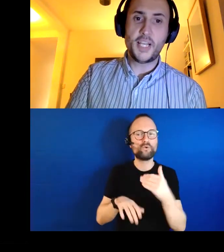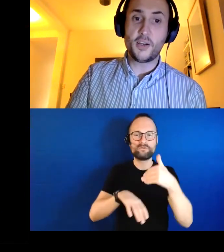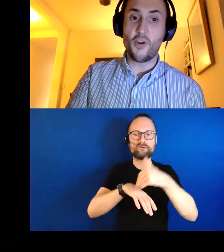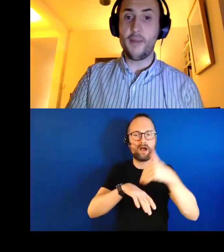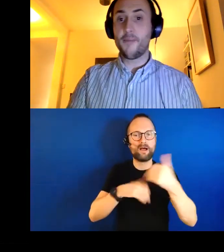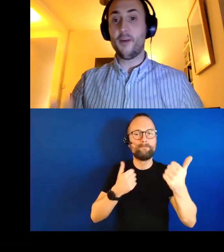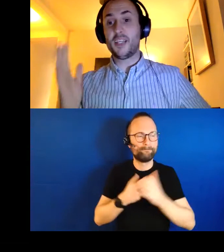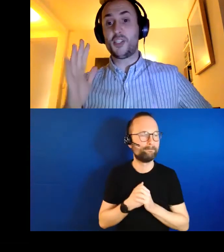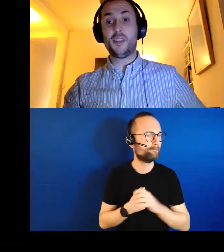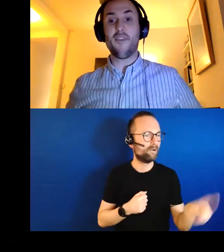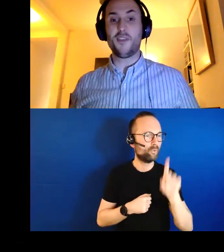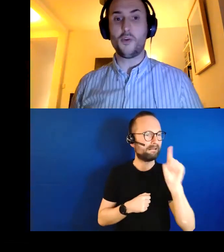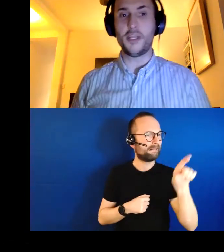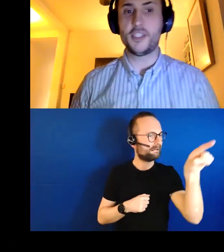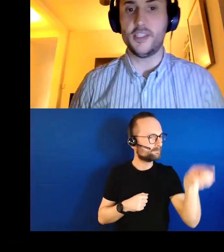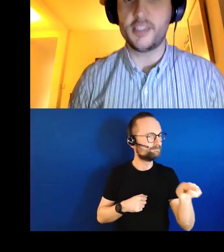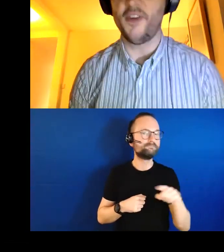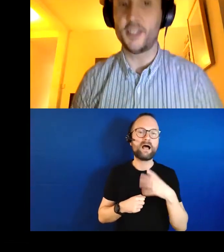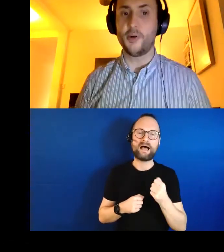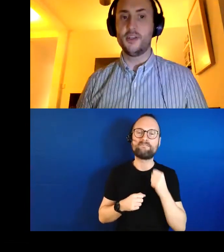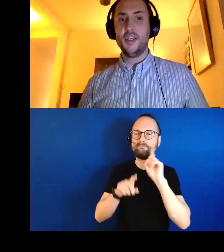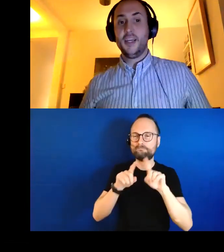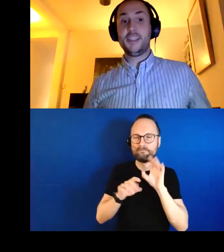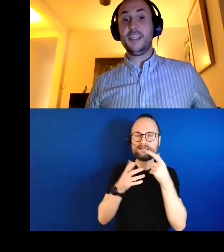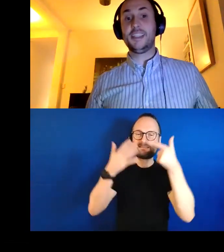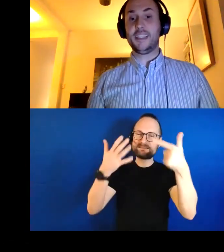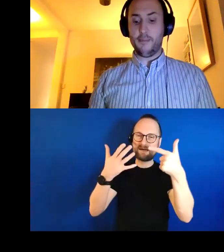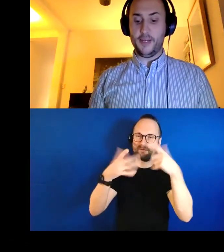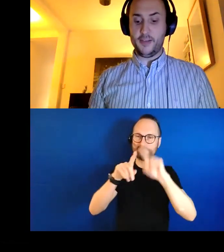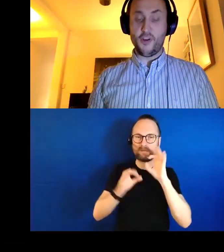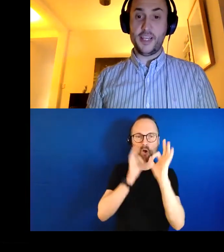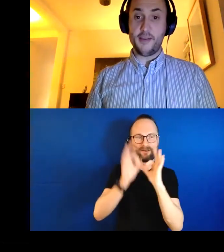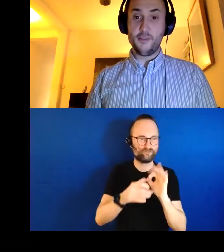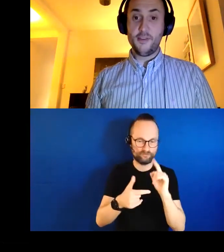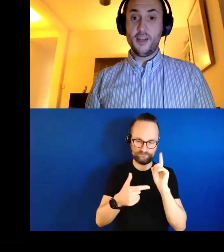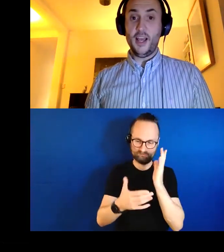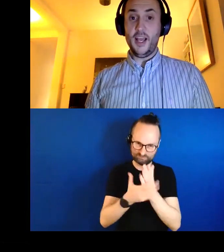But for this example we're going to use the crime section.